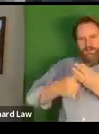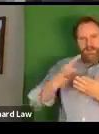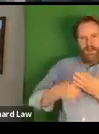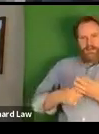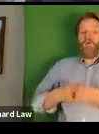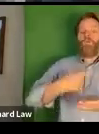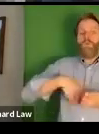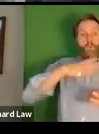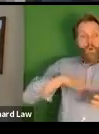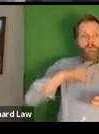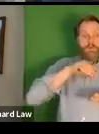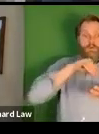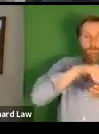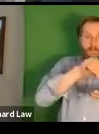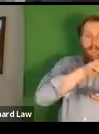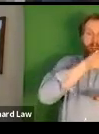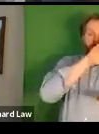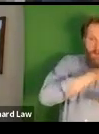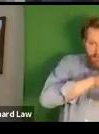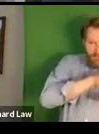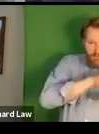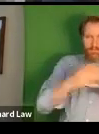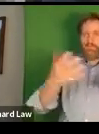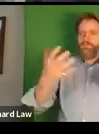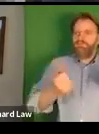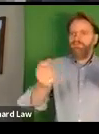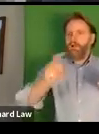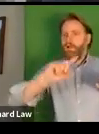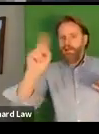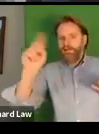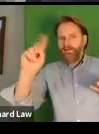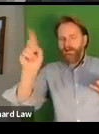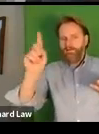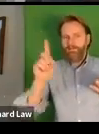has commenced and as soon as we get dates for any court case or when it